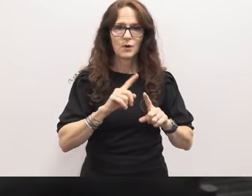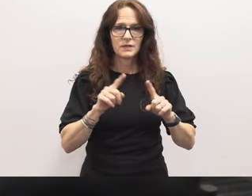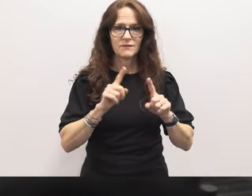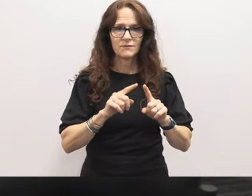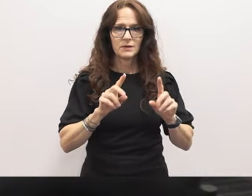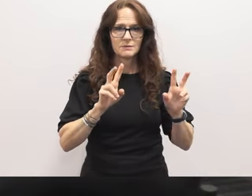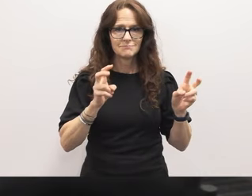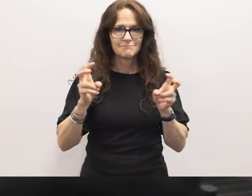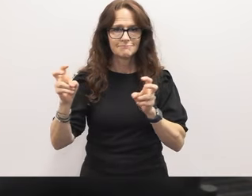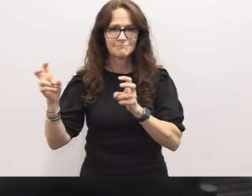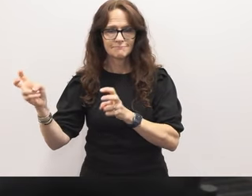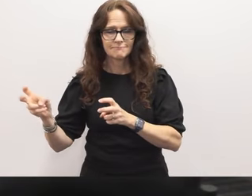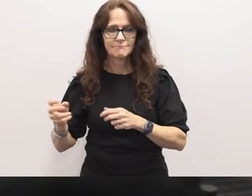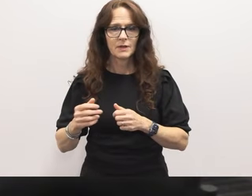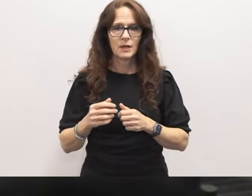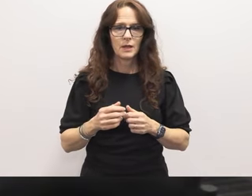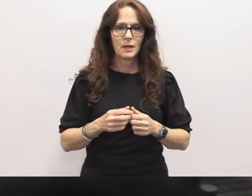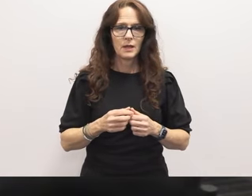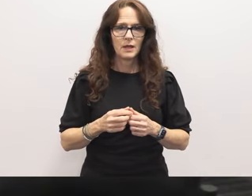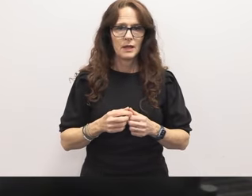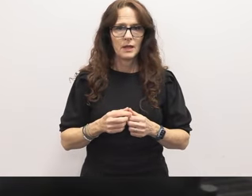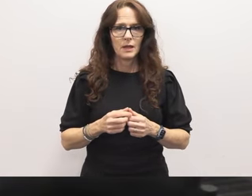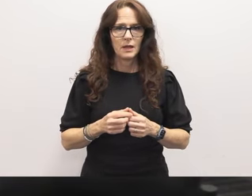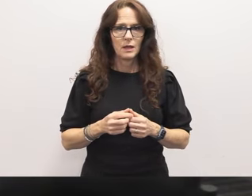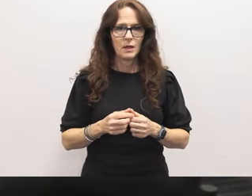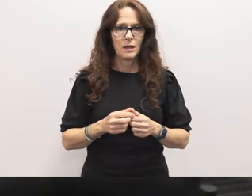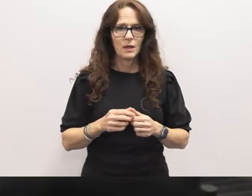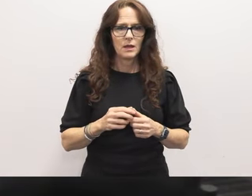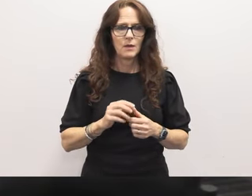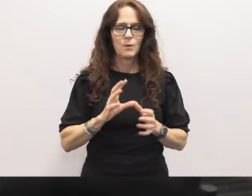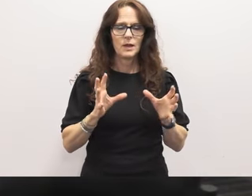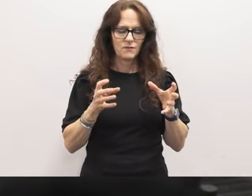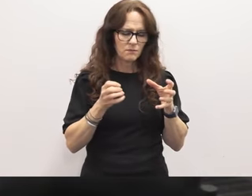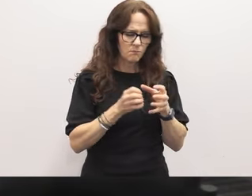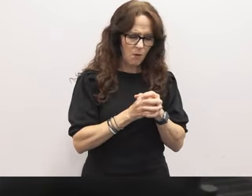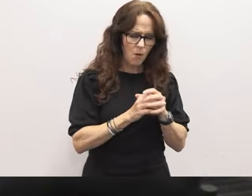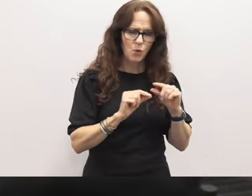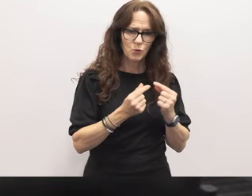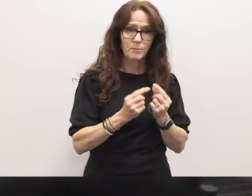and it was, you know, we had a core group of teachers, but there were lots of teachers who came,